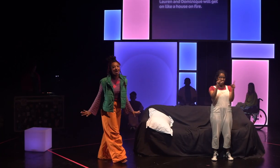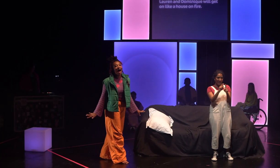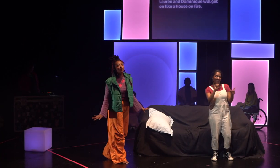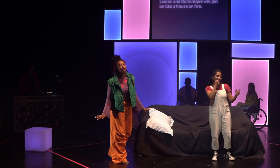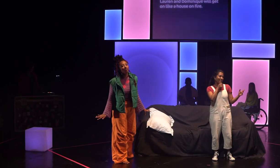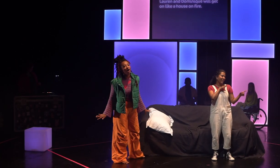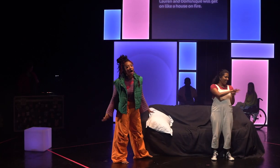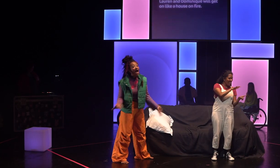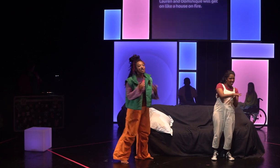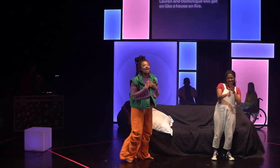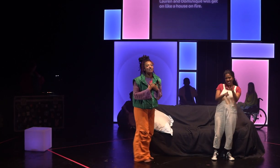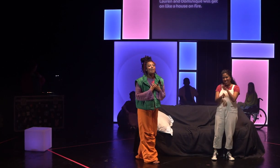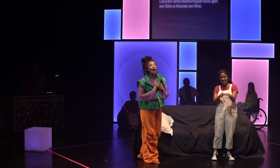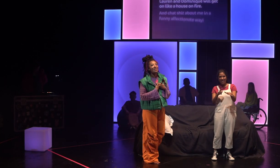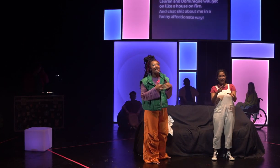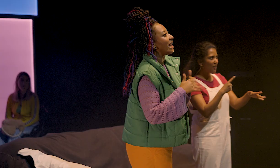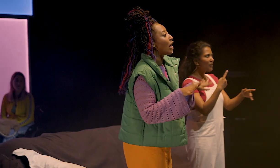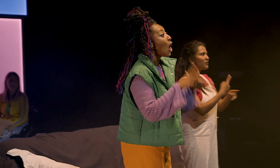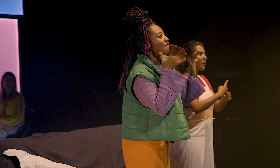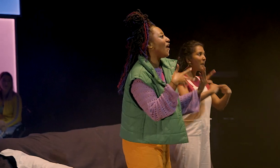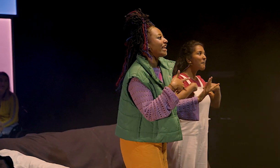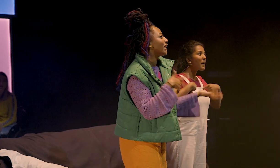on like a house on fire and chat shit about me in like a funny and